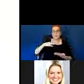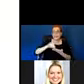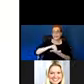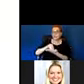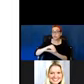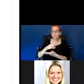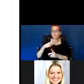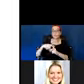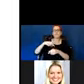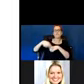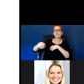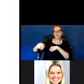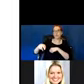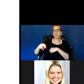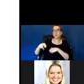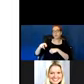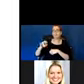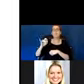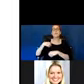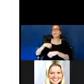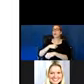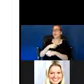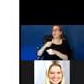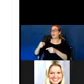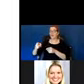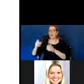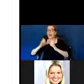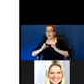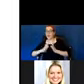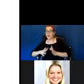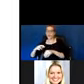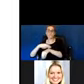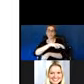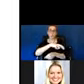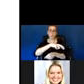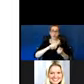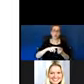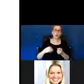And whenever we refer a client to another program or team,